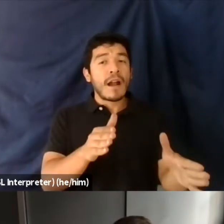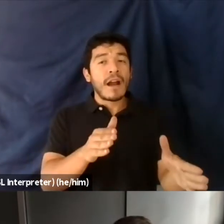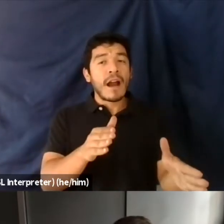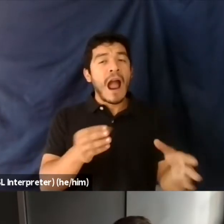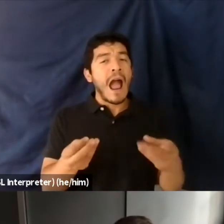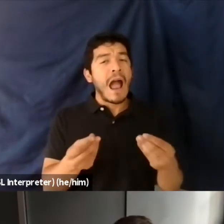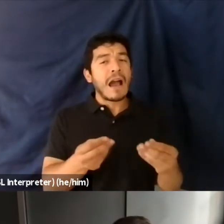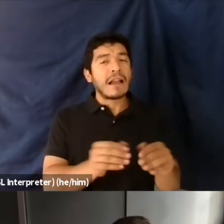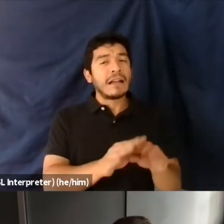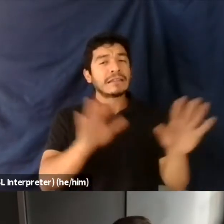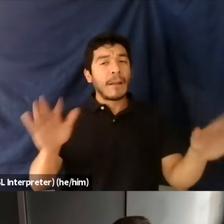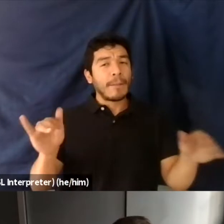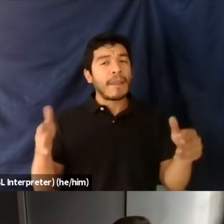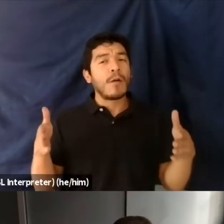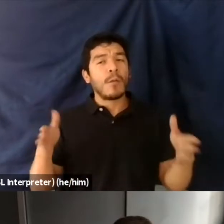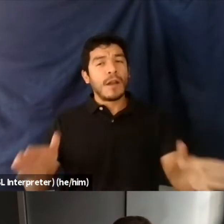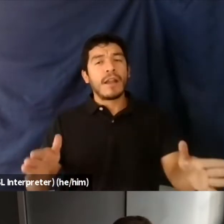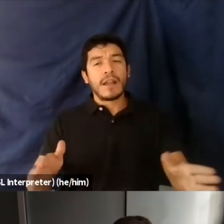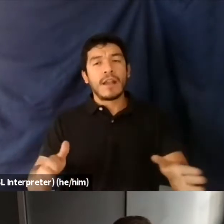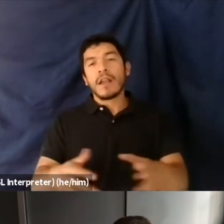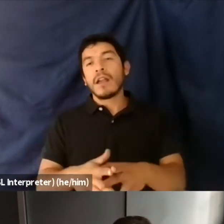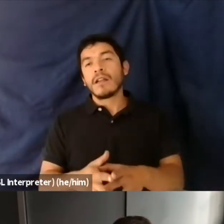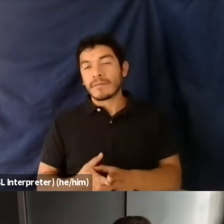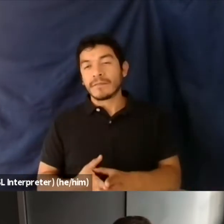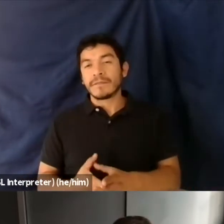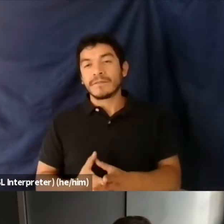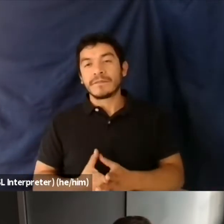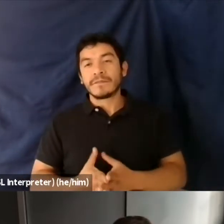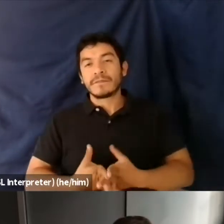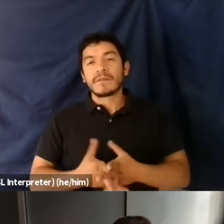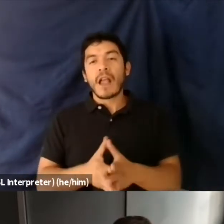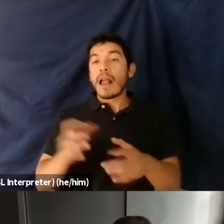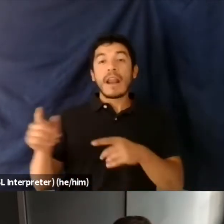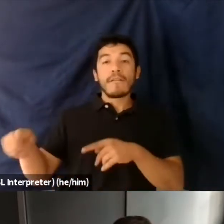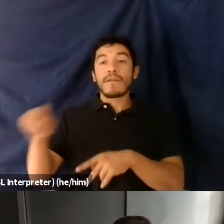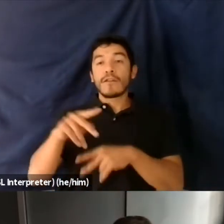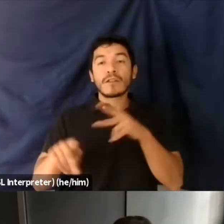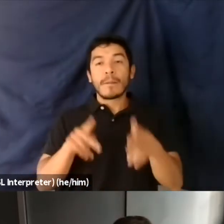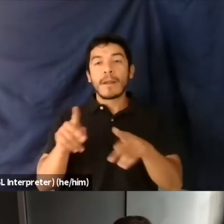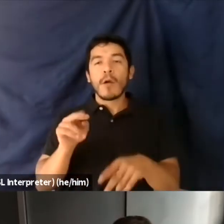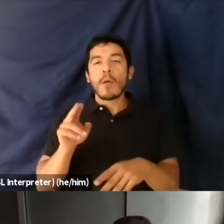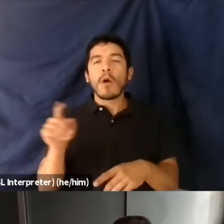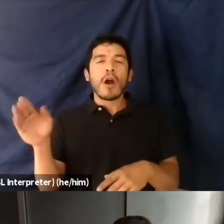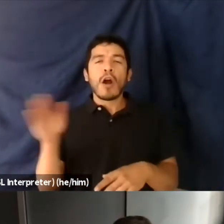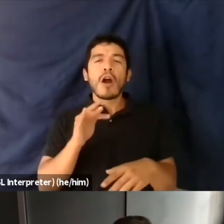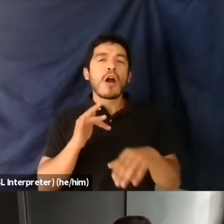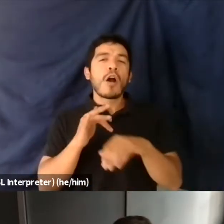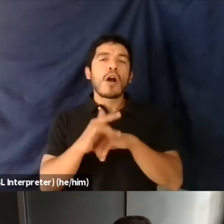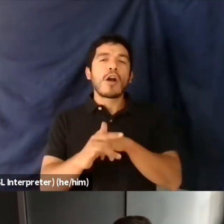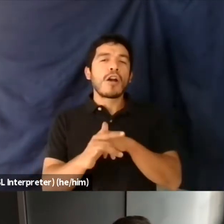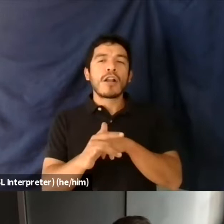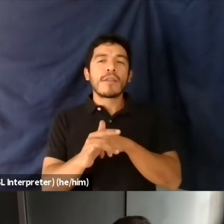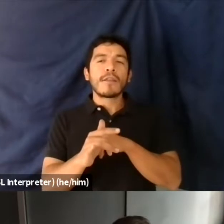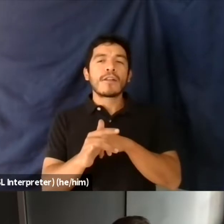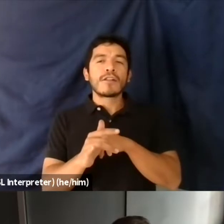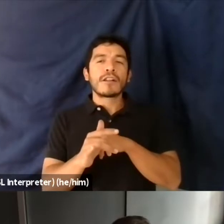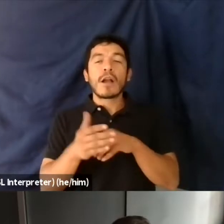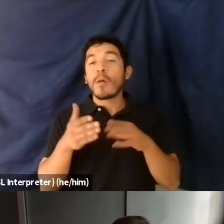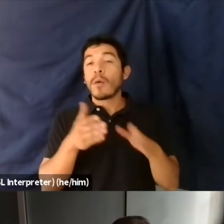to the people there. A lot of those people were kind of, I think, some of our early United ways, but also, yeah, I mean,